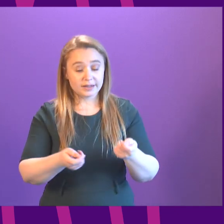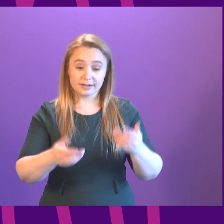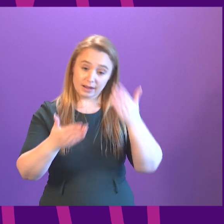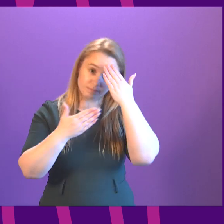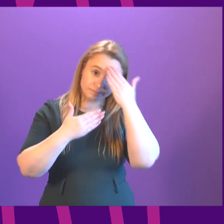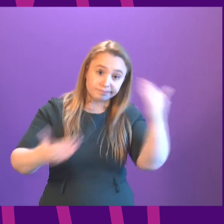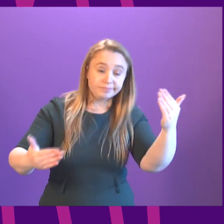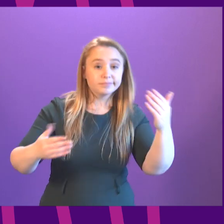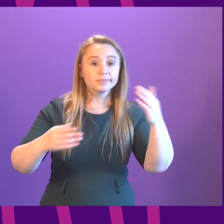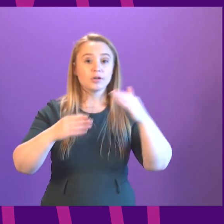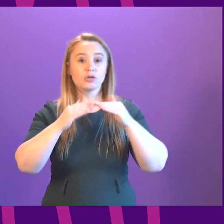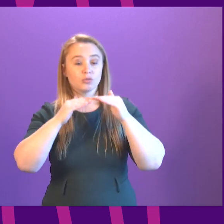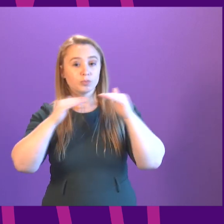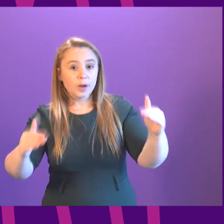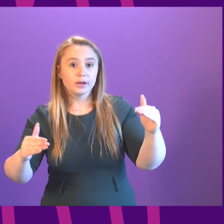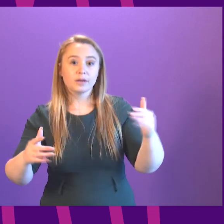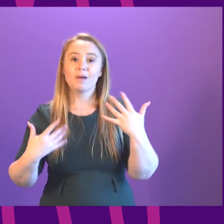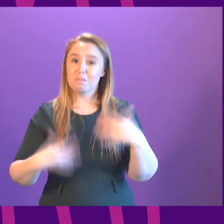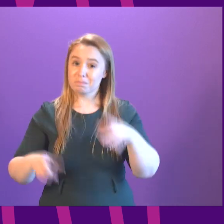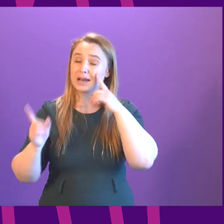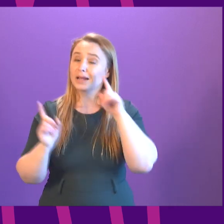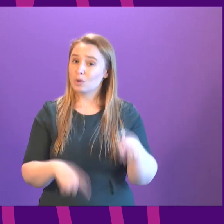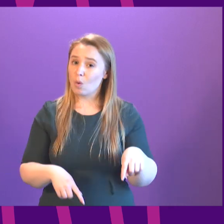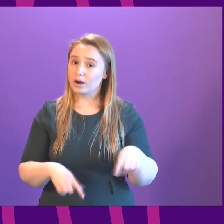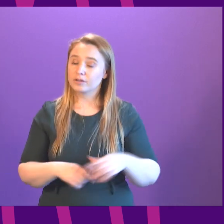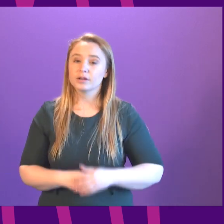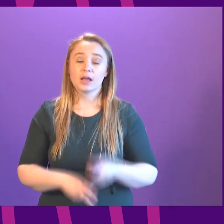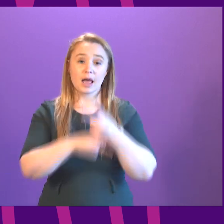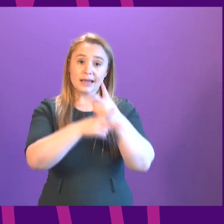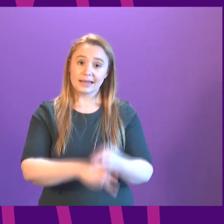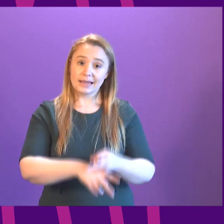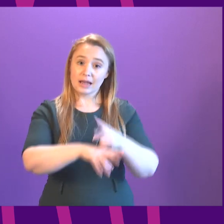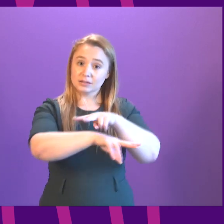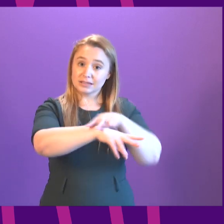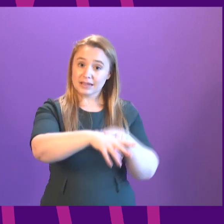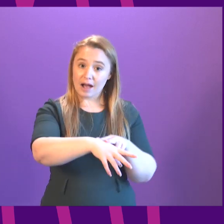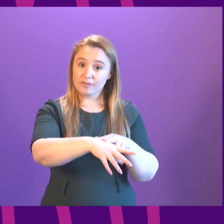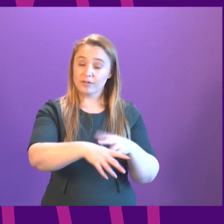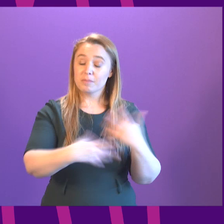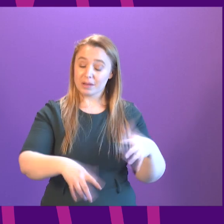respect has not been taken into account. Meanwhile, care home staff, despite their best efforts,